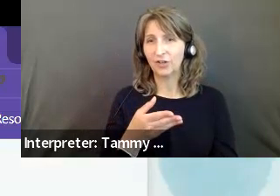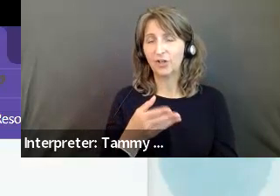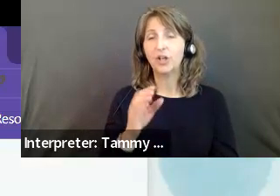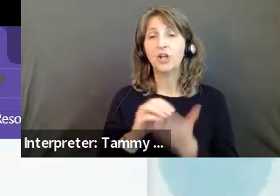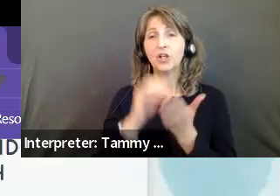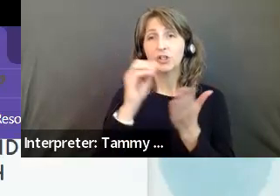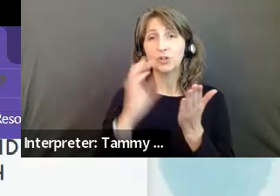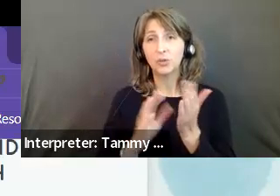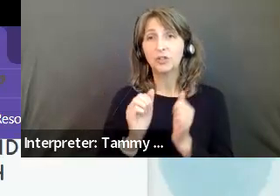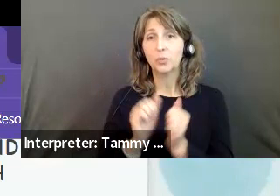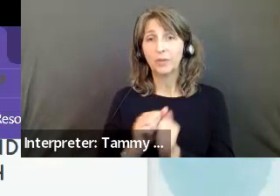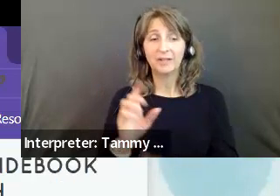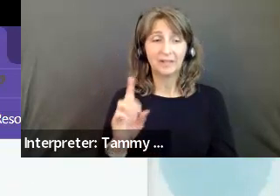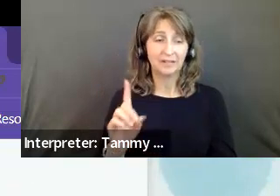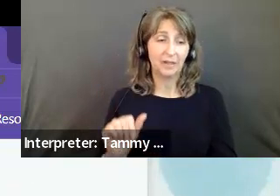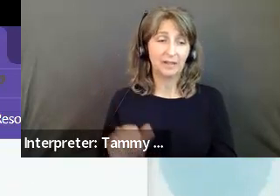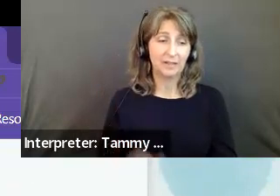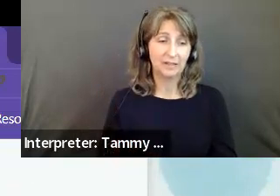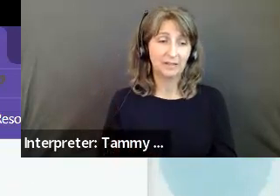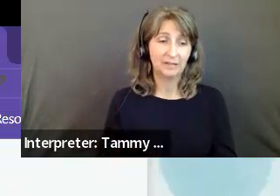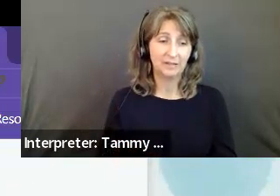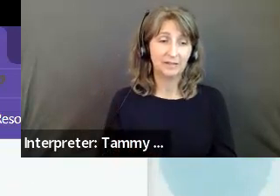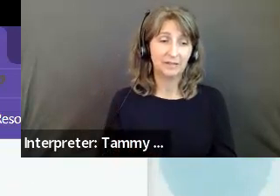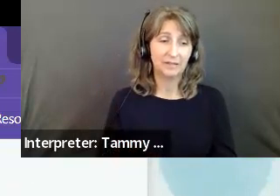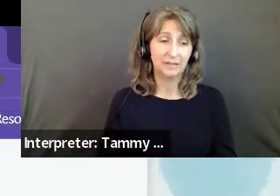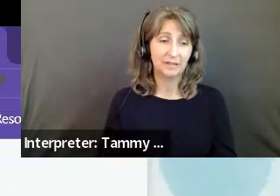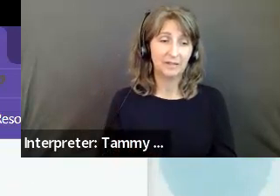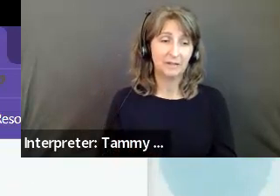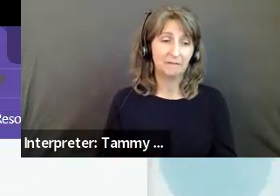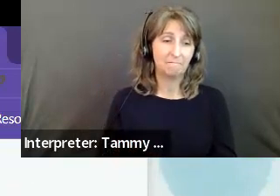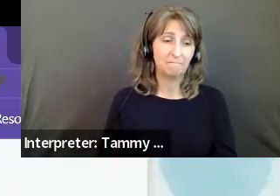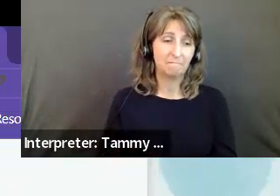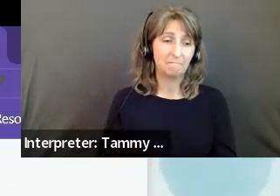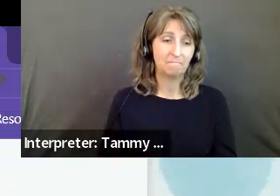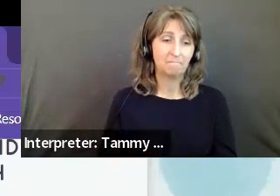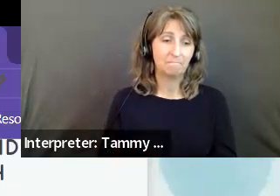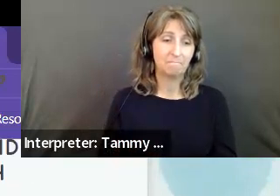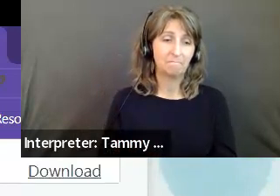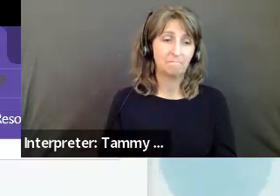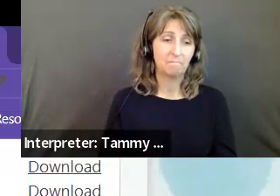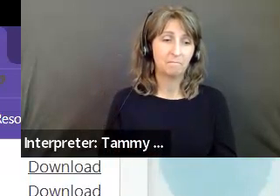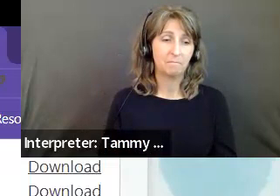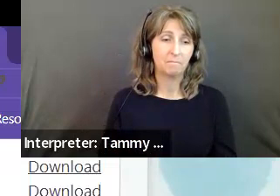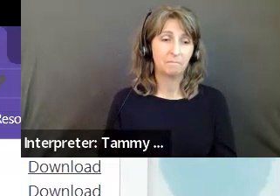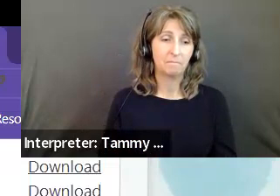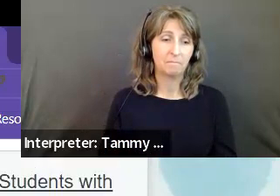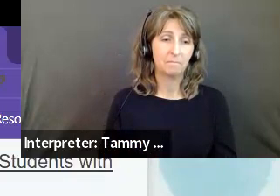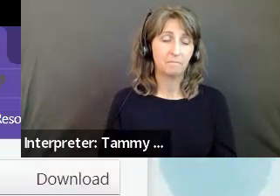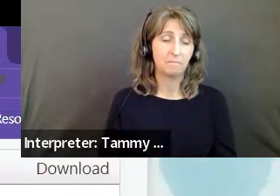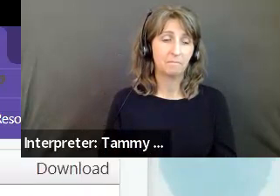It's students with disabilities.